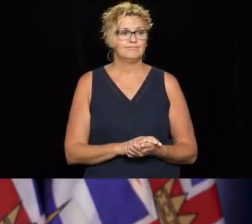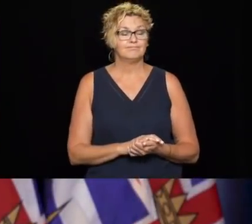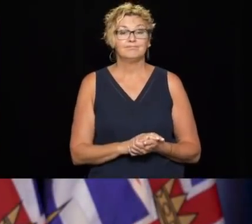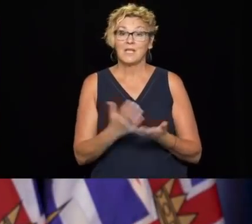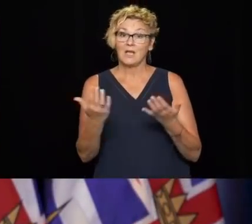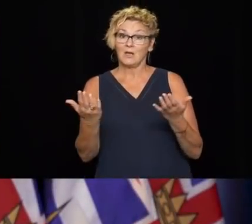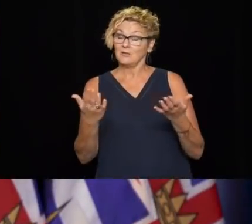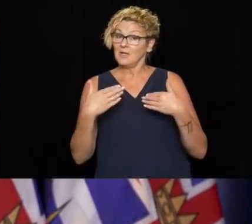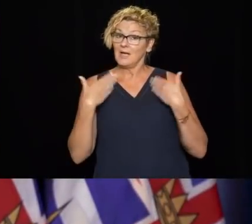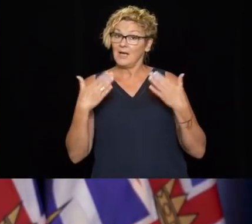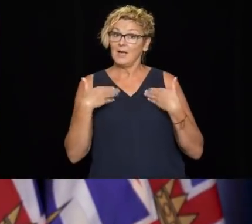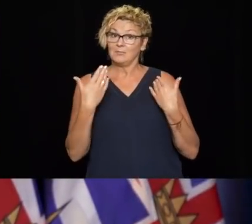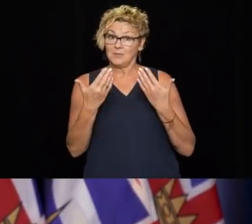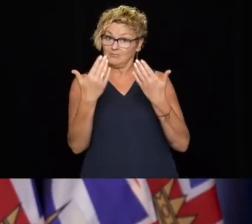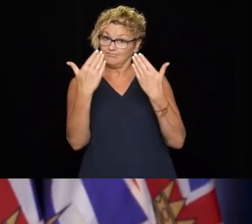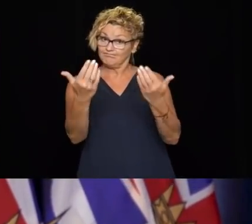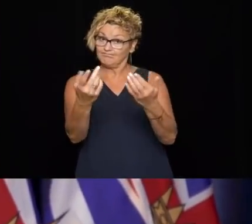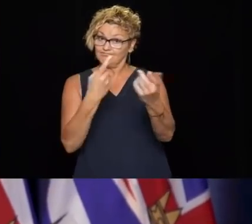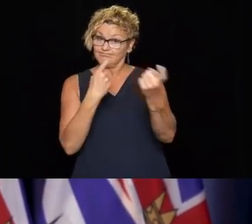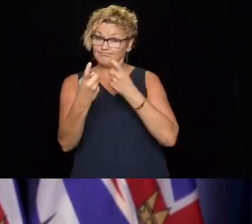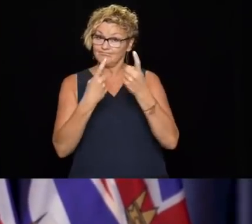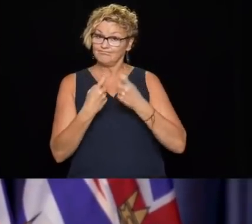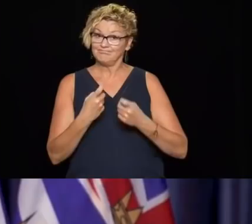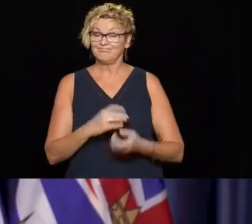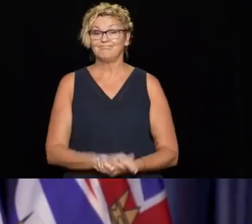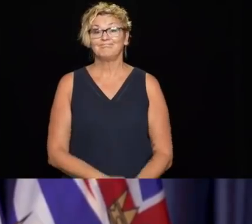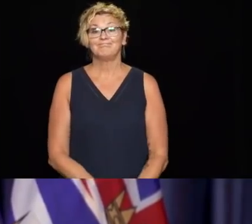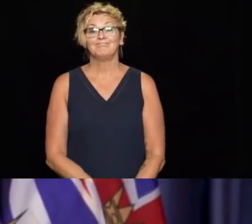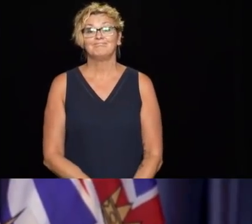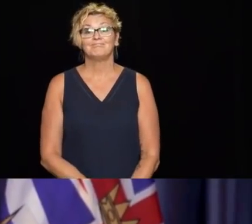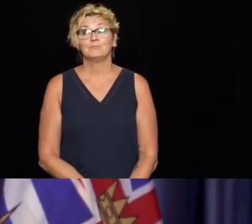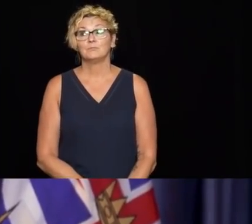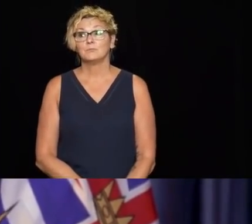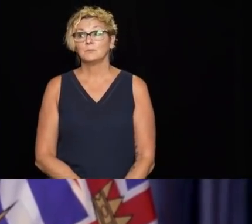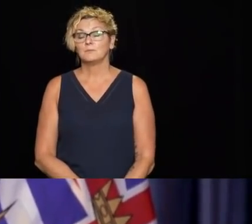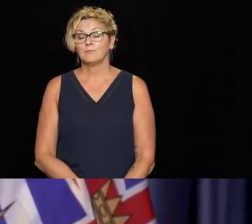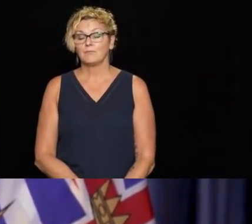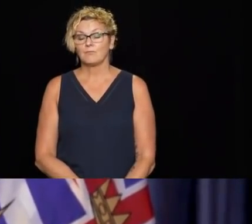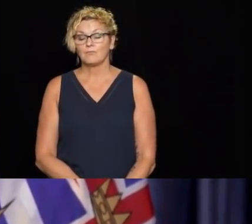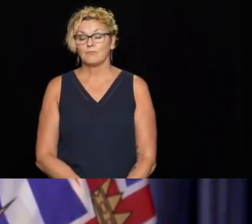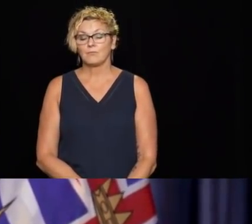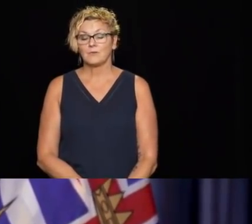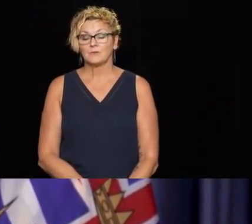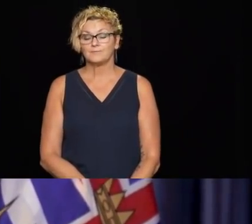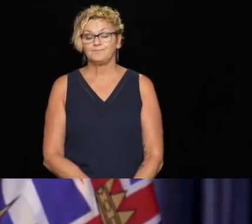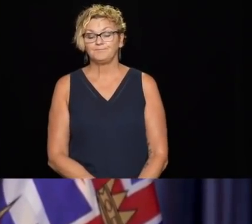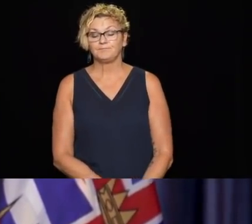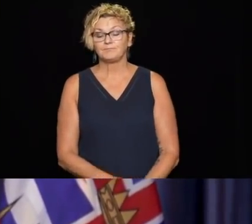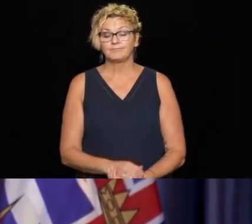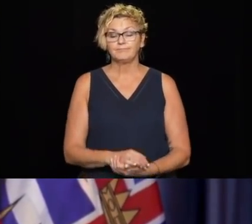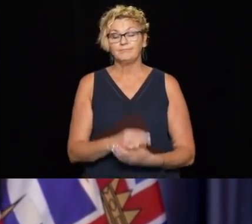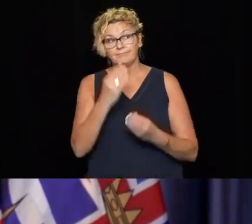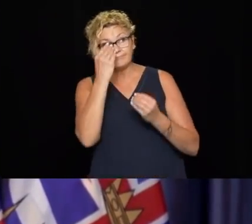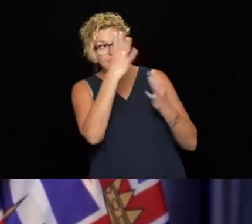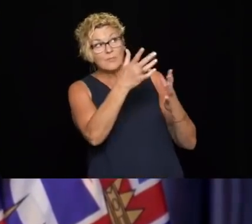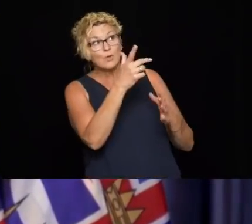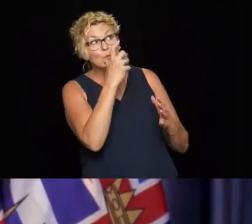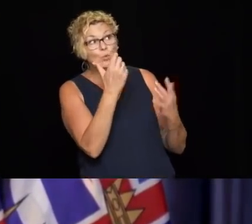of 2 public health emergencies. Both the overdue's crisis and the COVID-19 public health emergency. Very proud of this plan and we are happy of